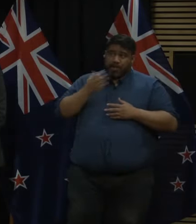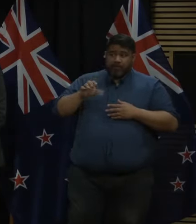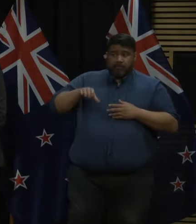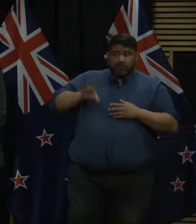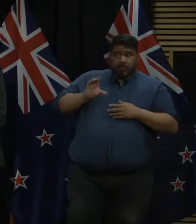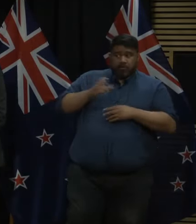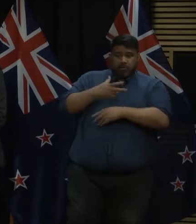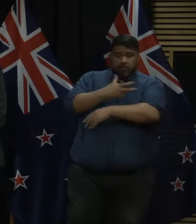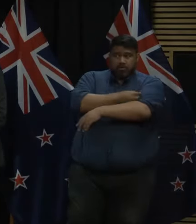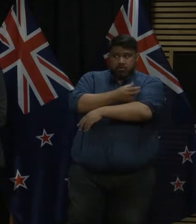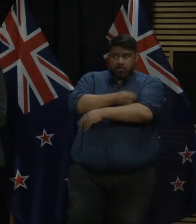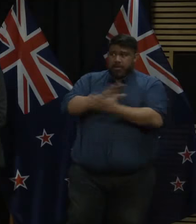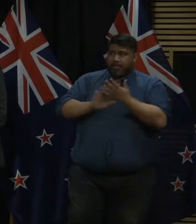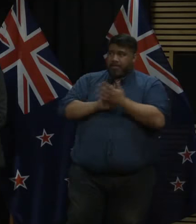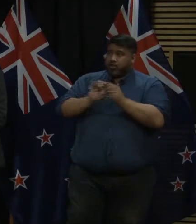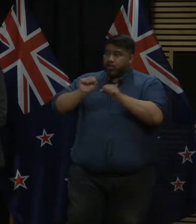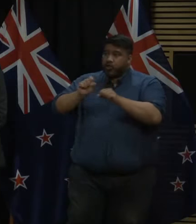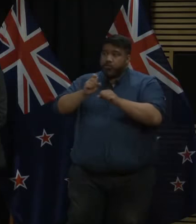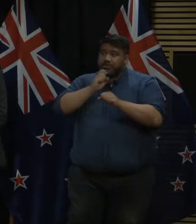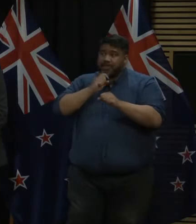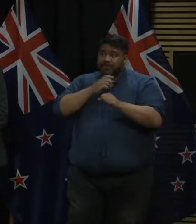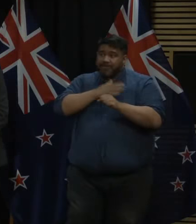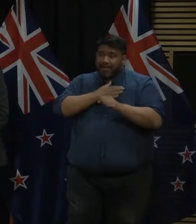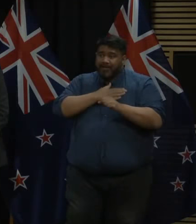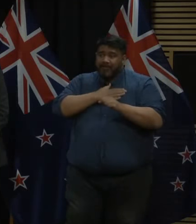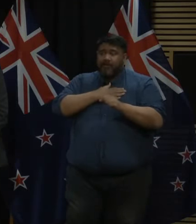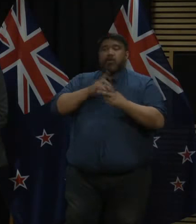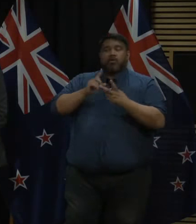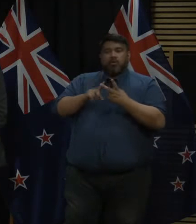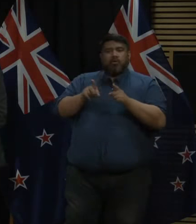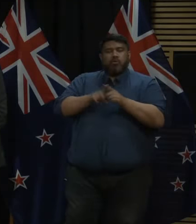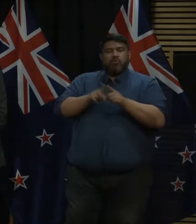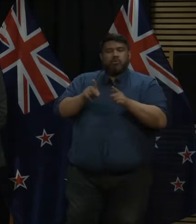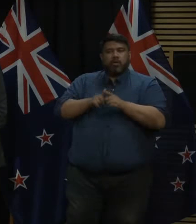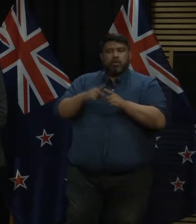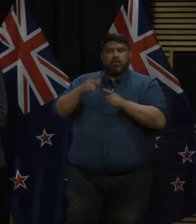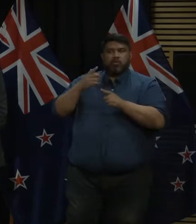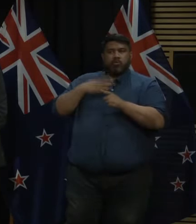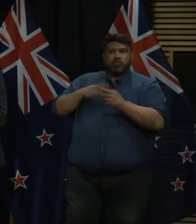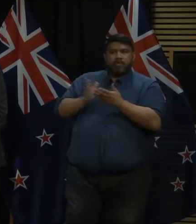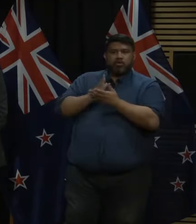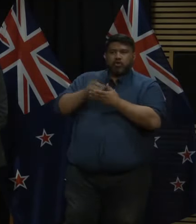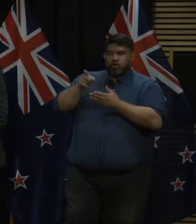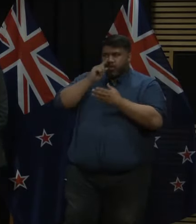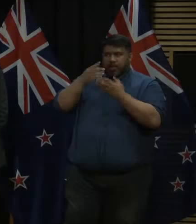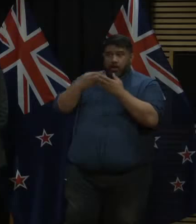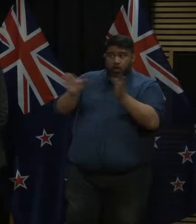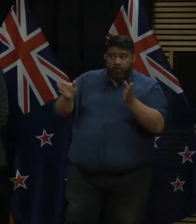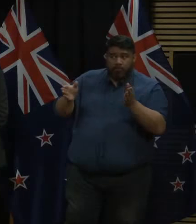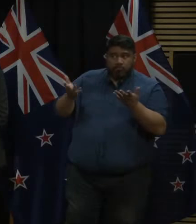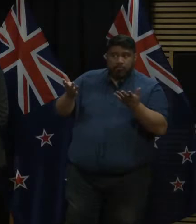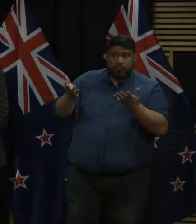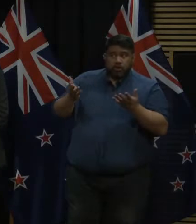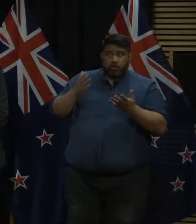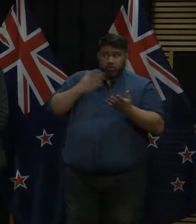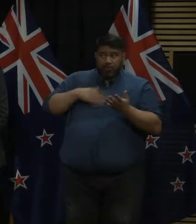hospitality industry,, is this